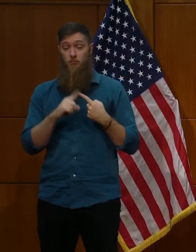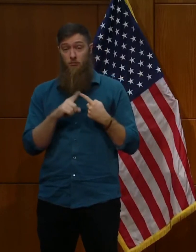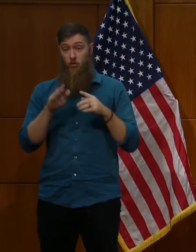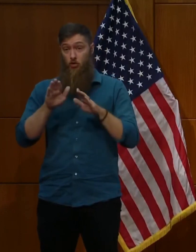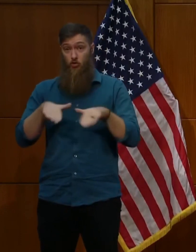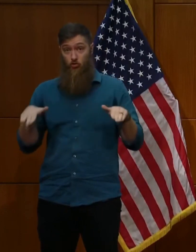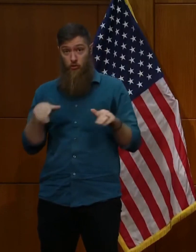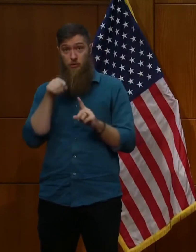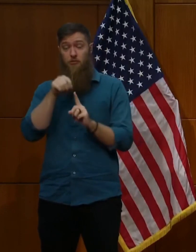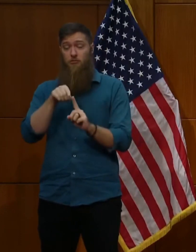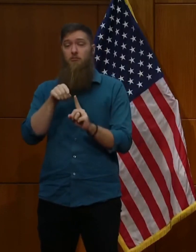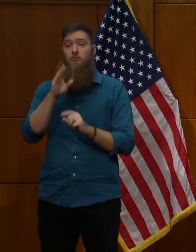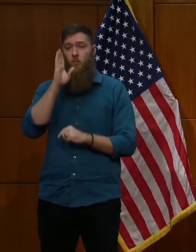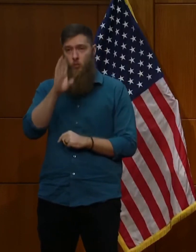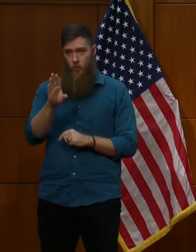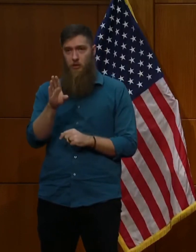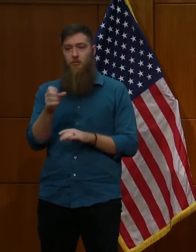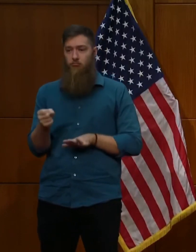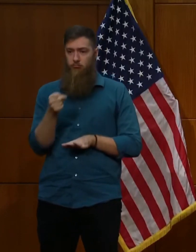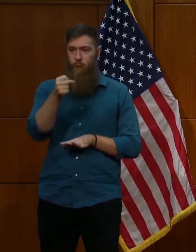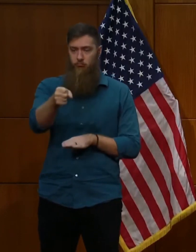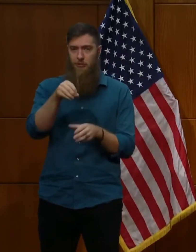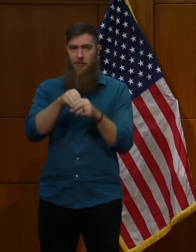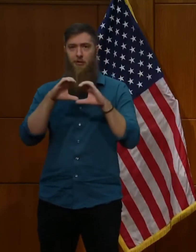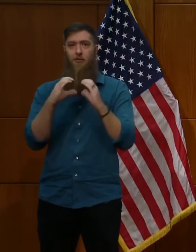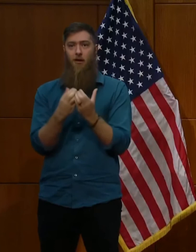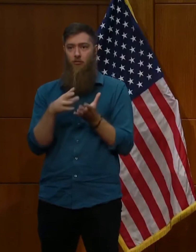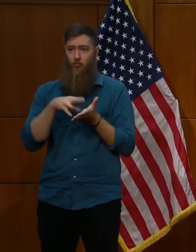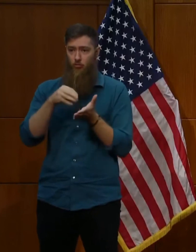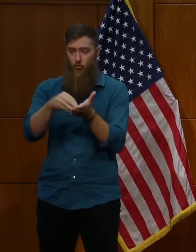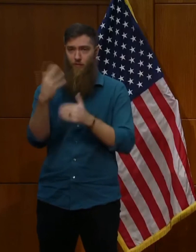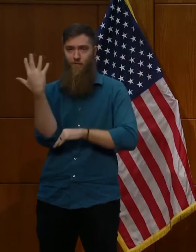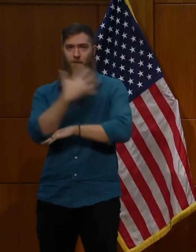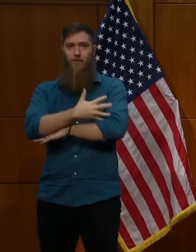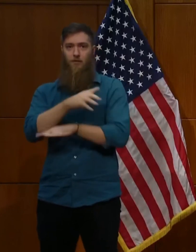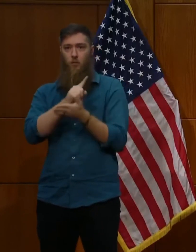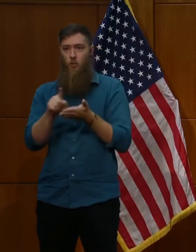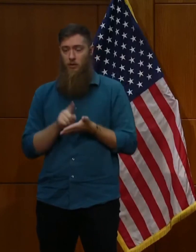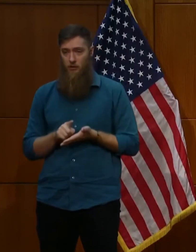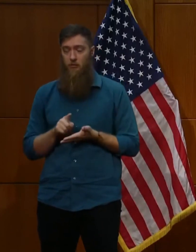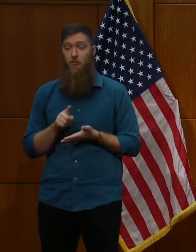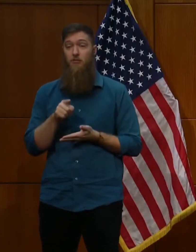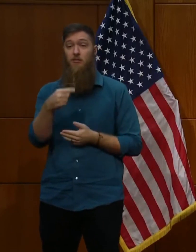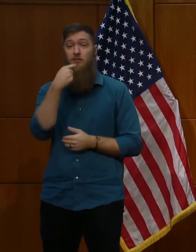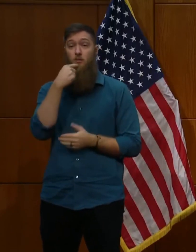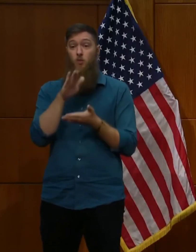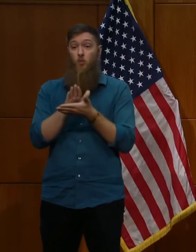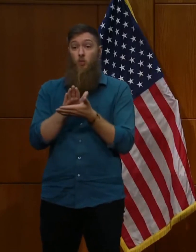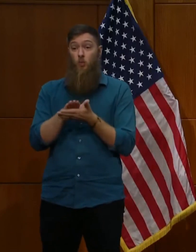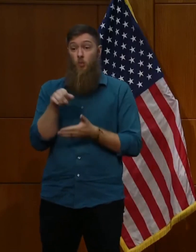be in in class learning five days a week and it said that the schools would follow the CDC guidelines.